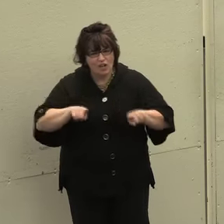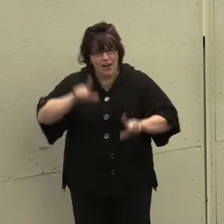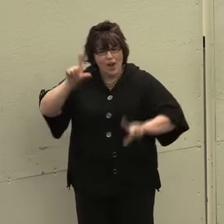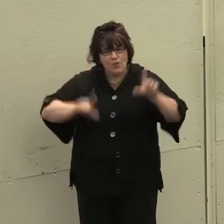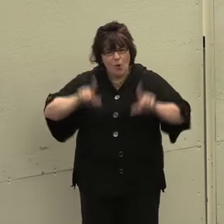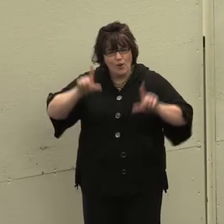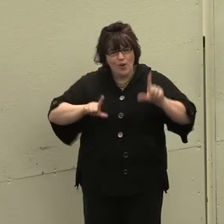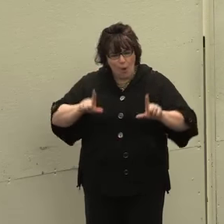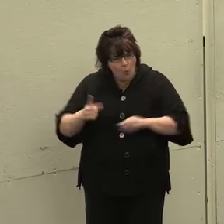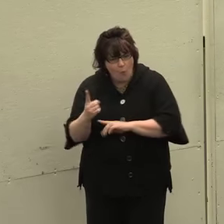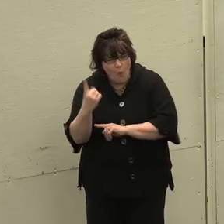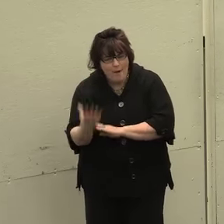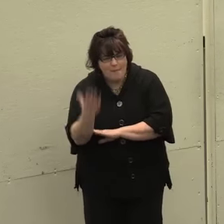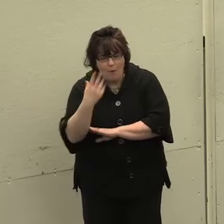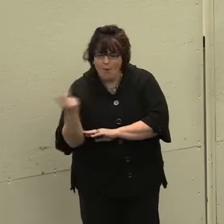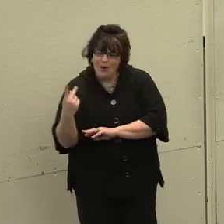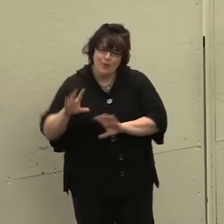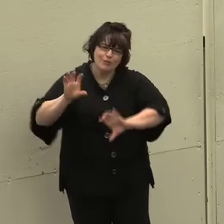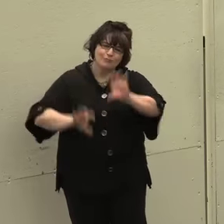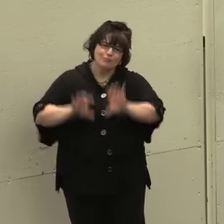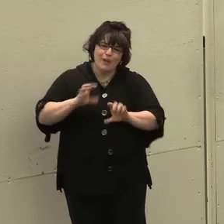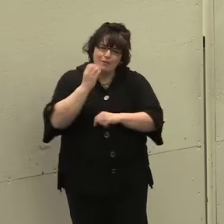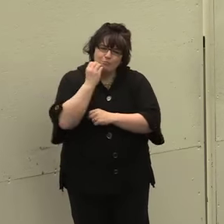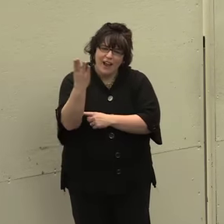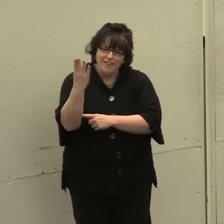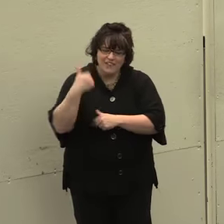when we have a breakfast with Toyo Ito.